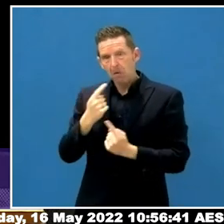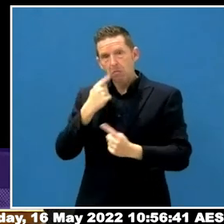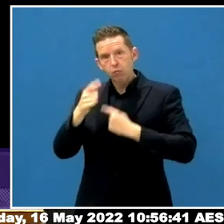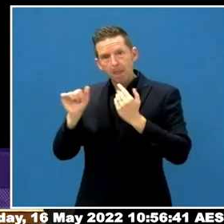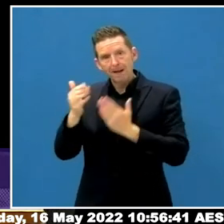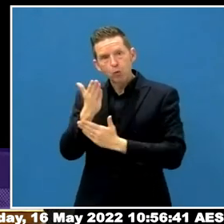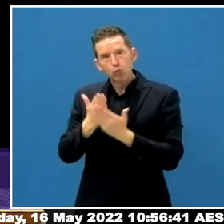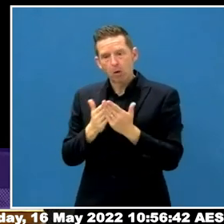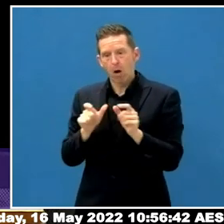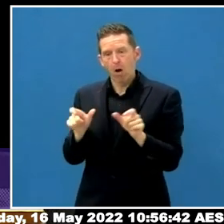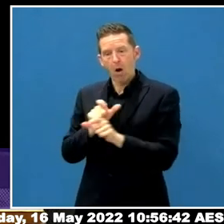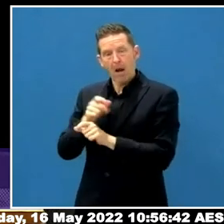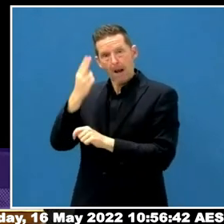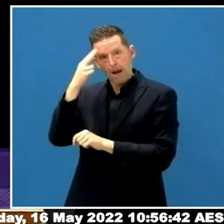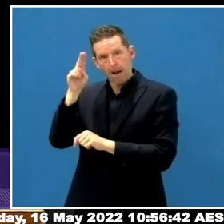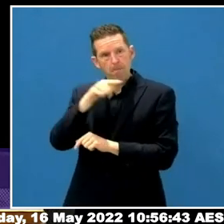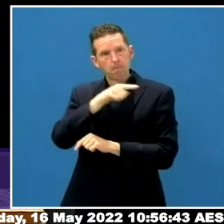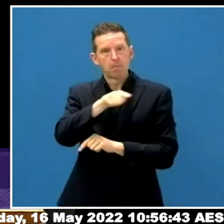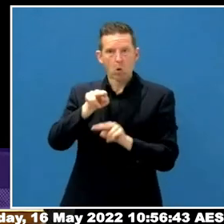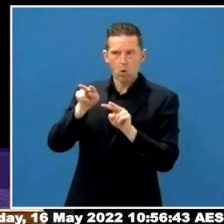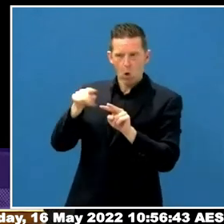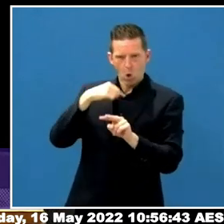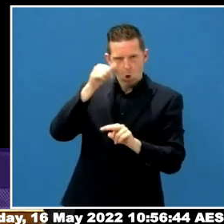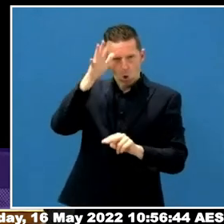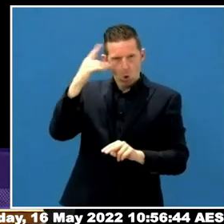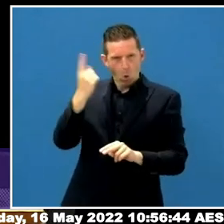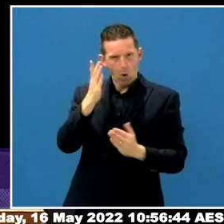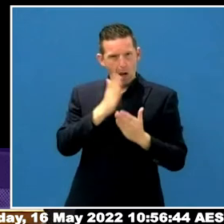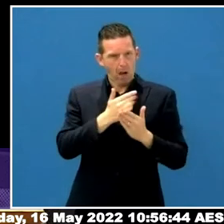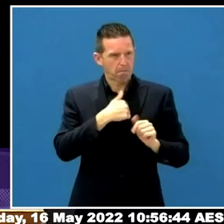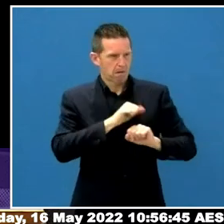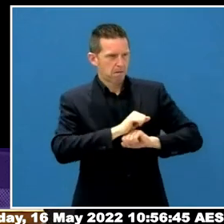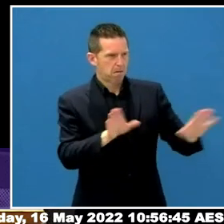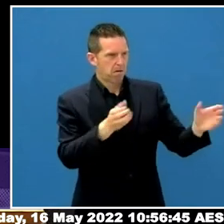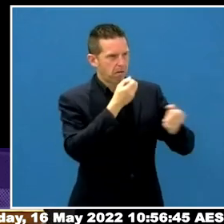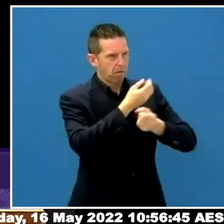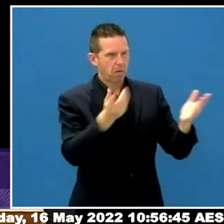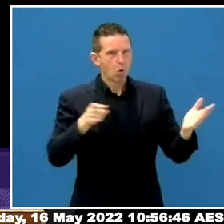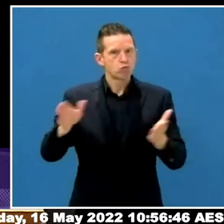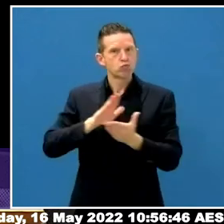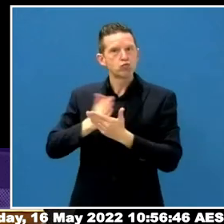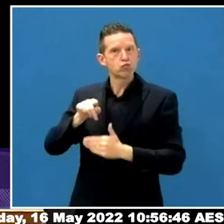The second, section 6M of the Royal Commissions Act makes it an offence for: